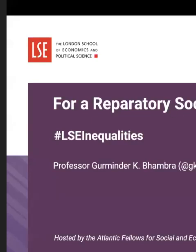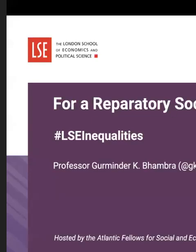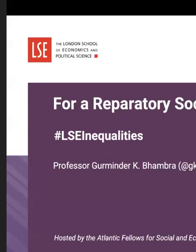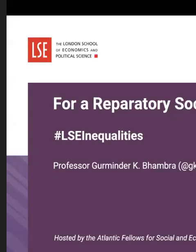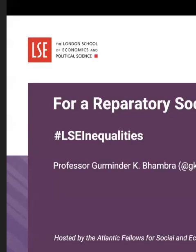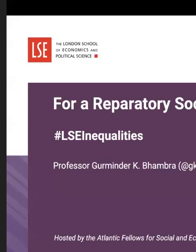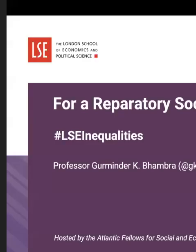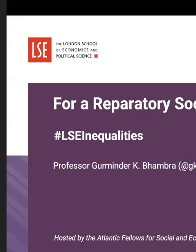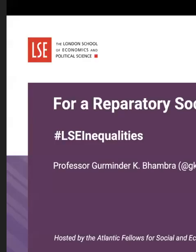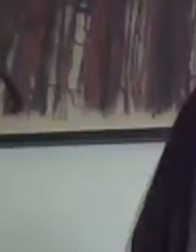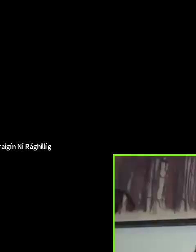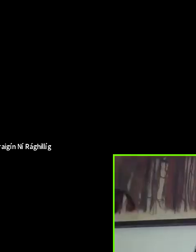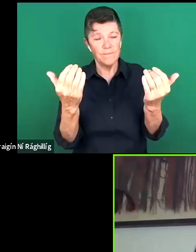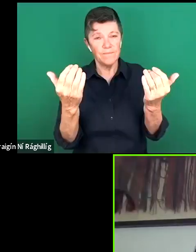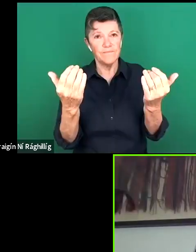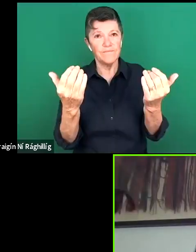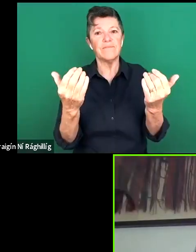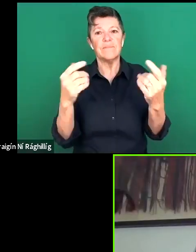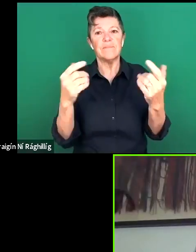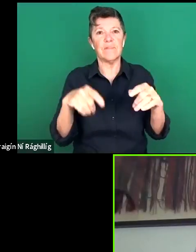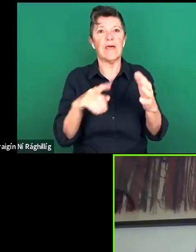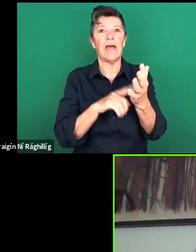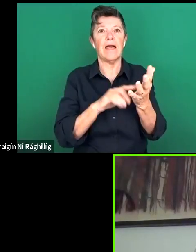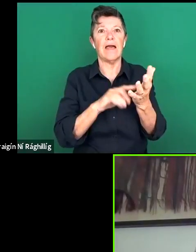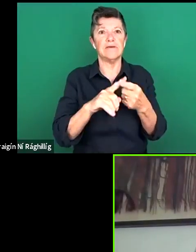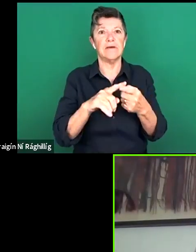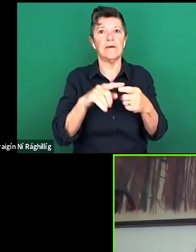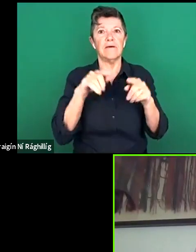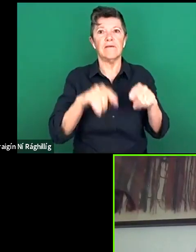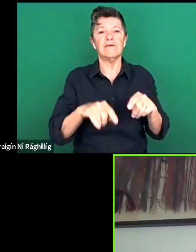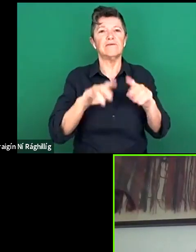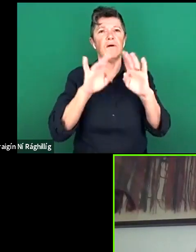Hello good evening everyone. Hello good evening everyone. and welcome to the